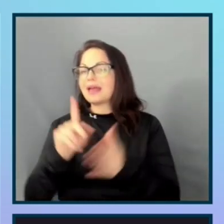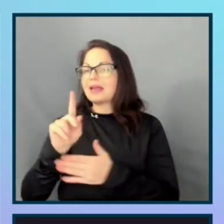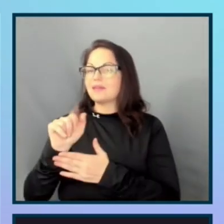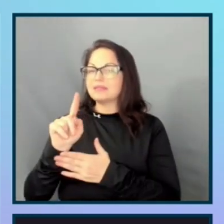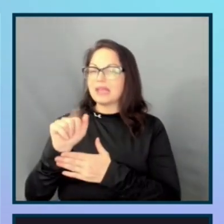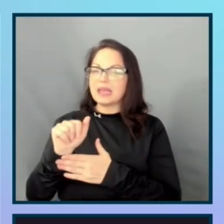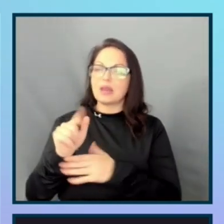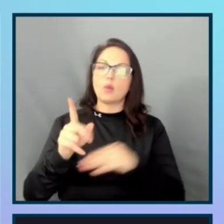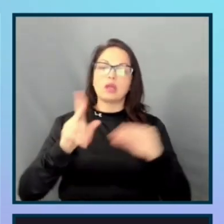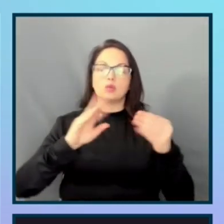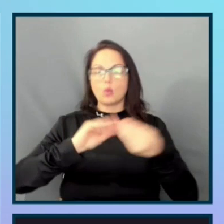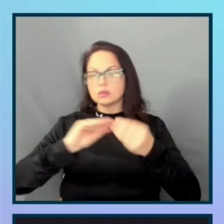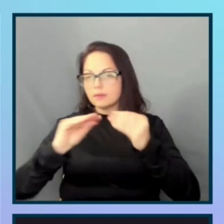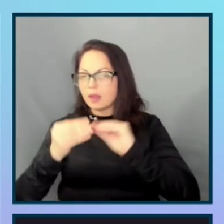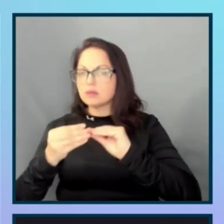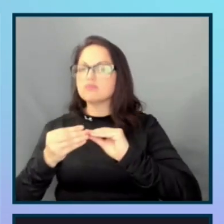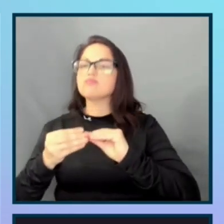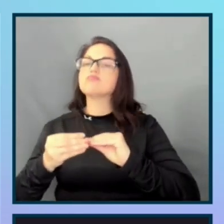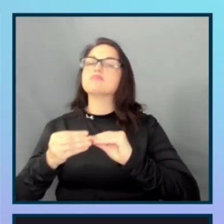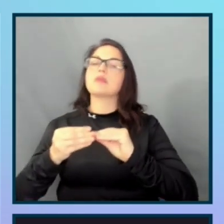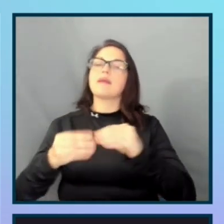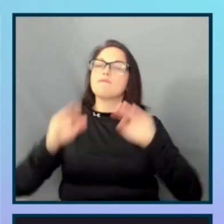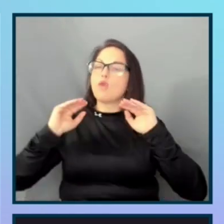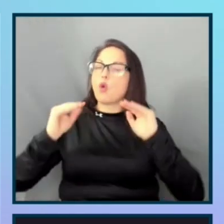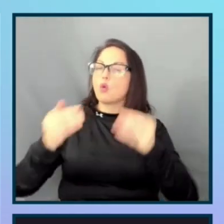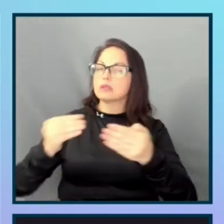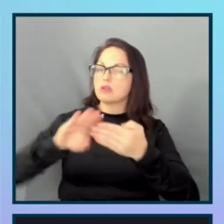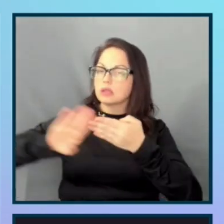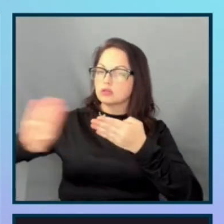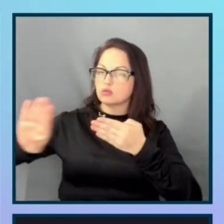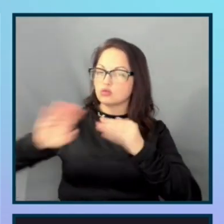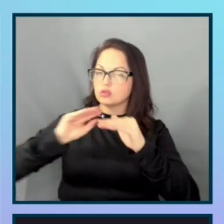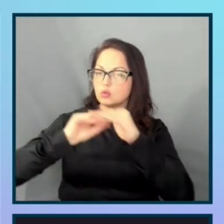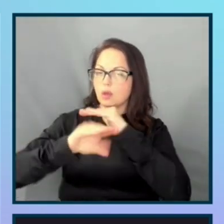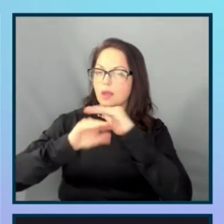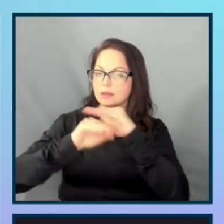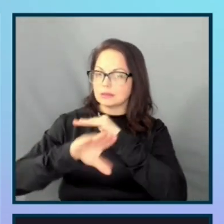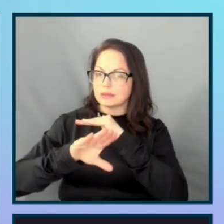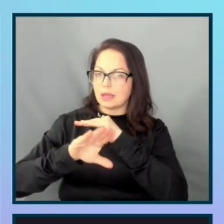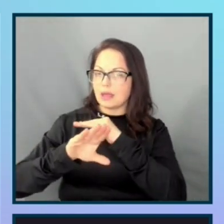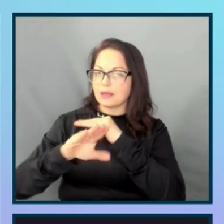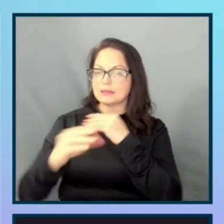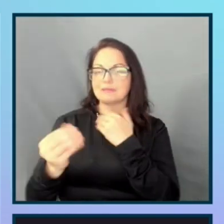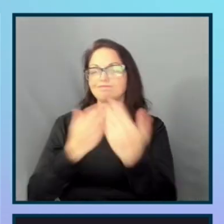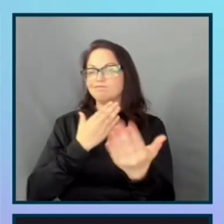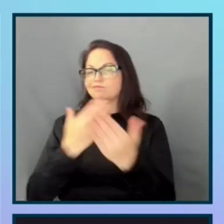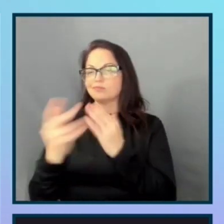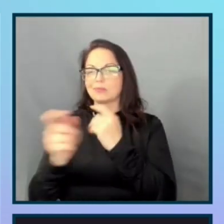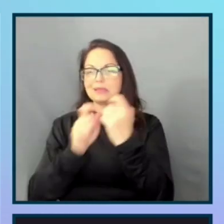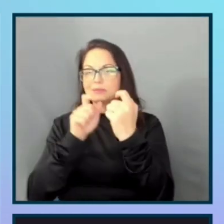It focuses on the exclusion to access irregardless of that specific disability or any specific disability.